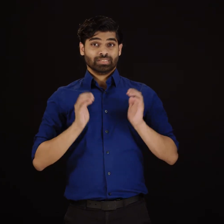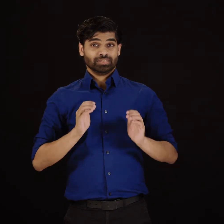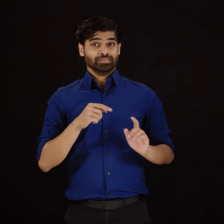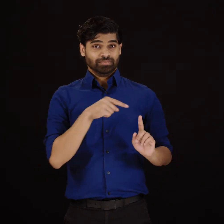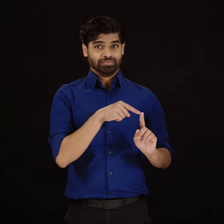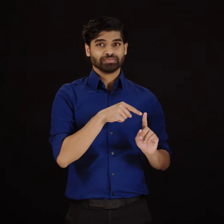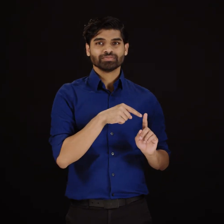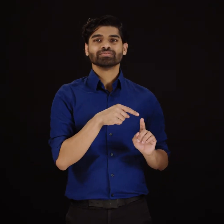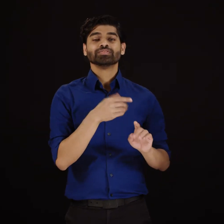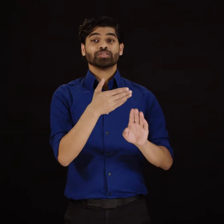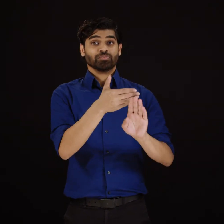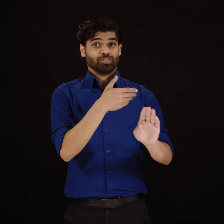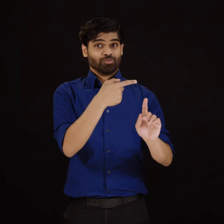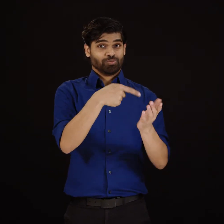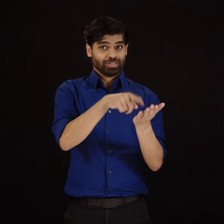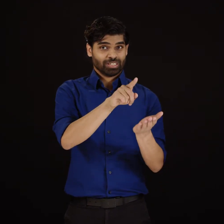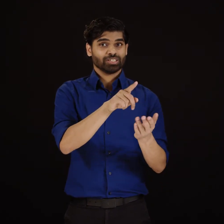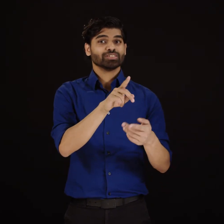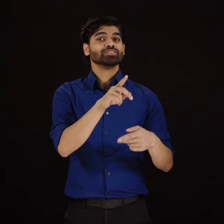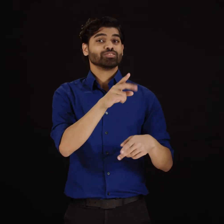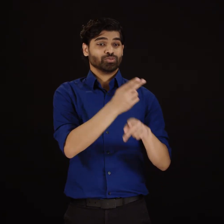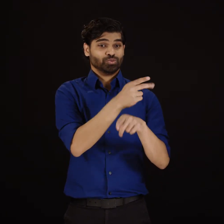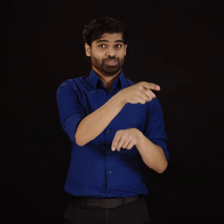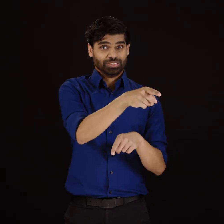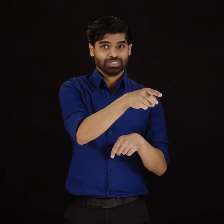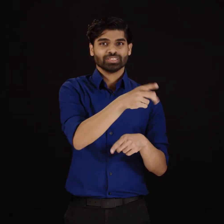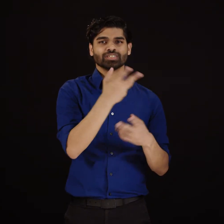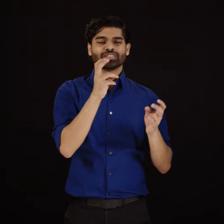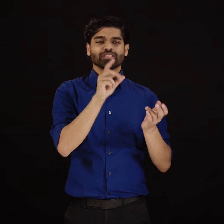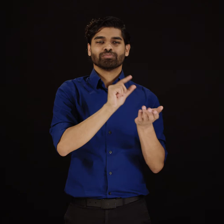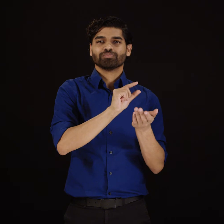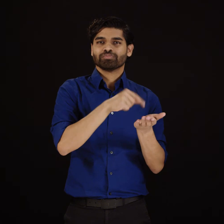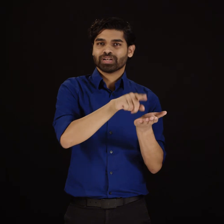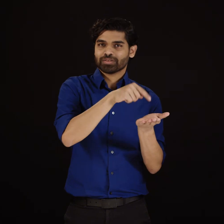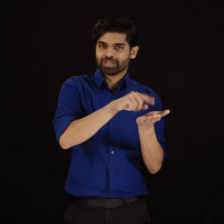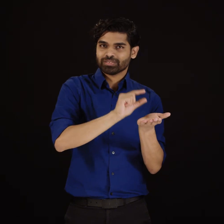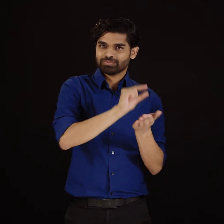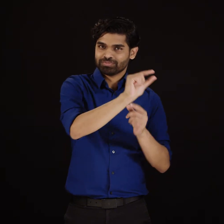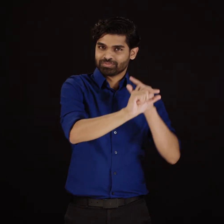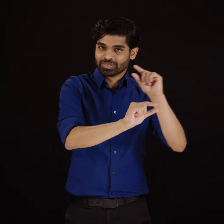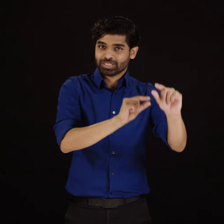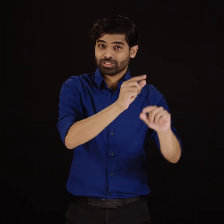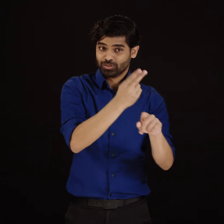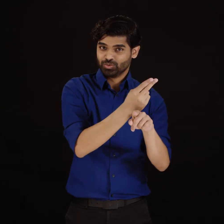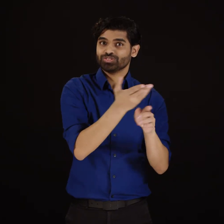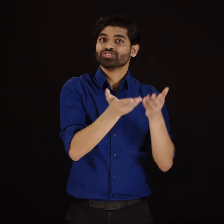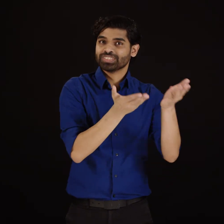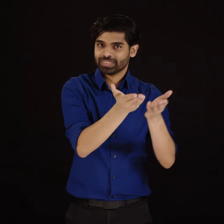A customer has a Prepaid or Pay-as-you-go Services if they have to regularly top-up their account to